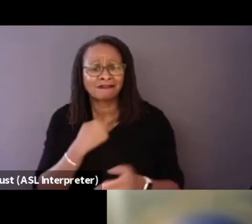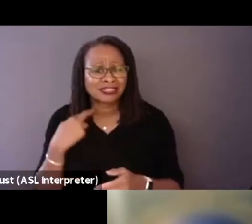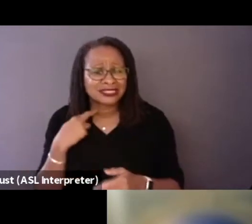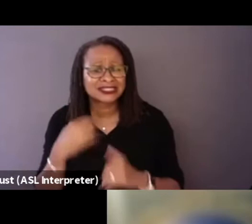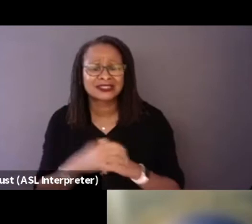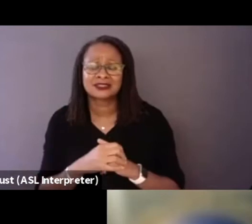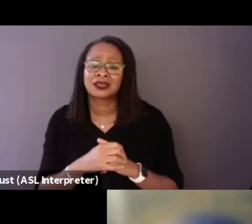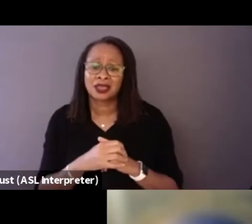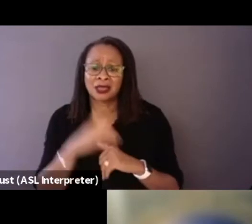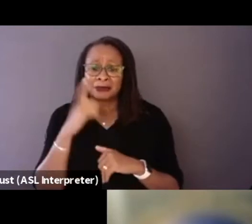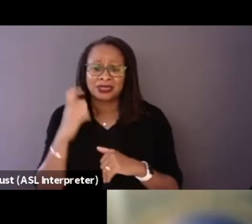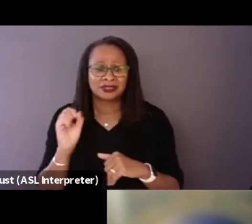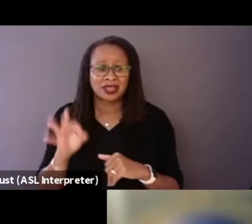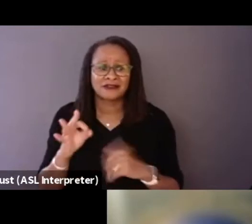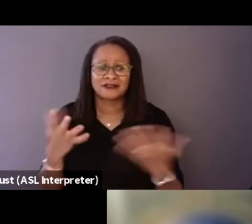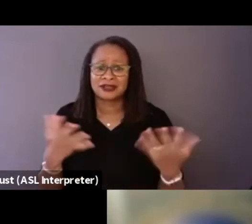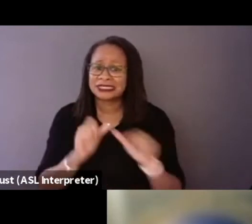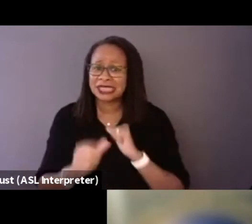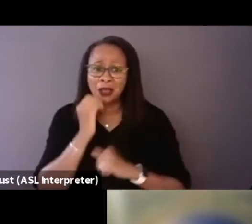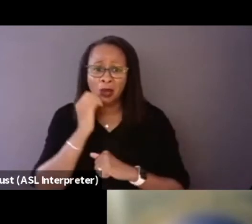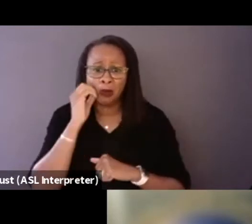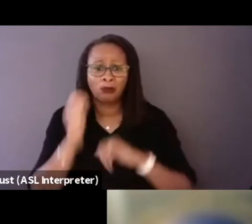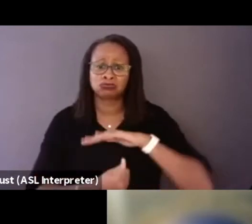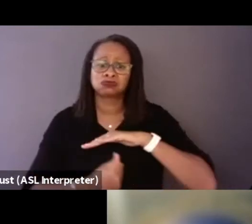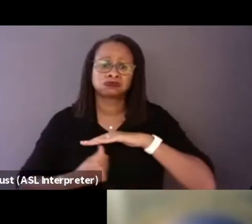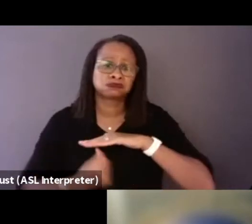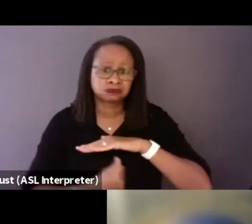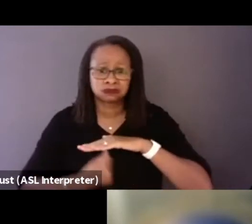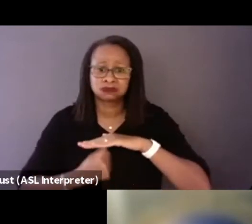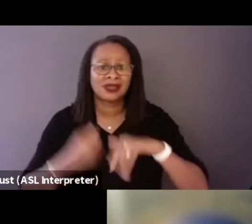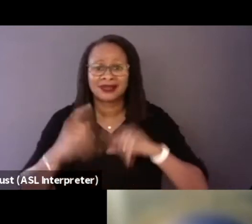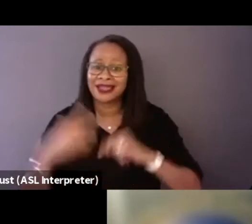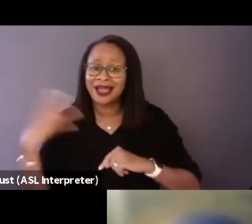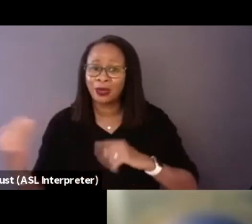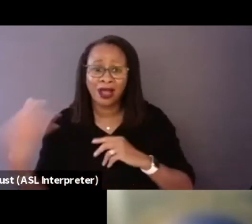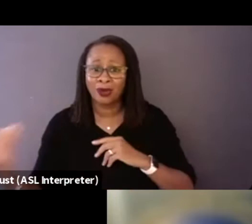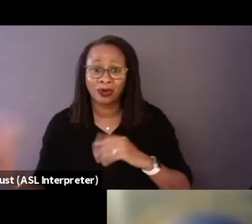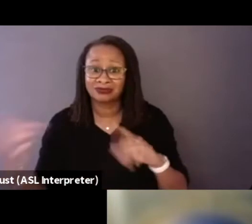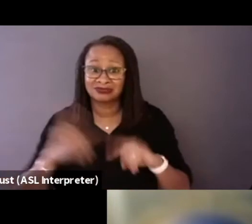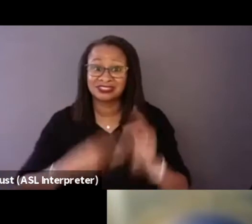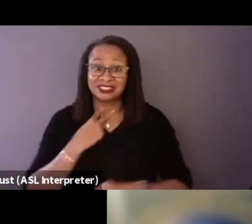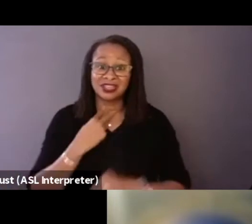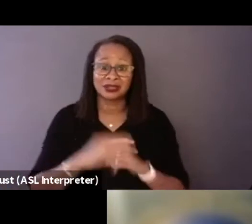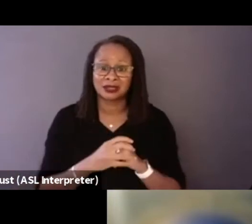because of just staying at home all the time and not being able to go out and being stripped away- I was a senior at the time.